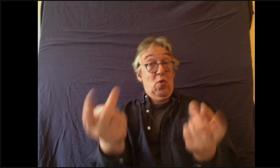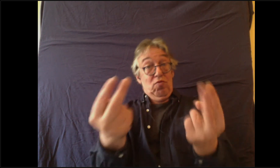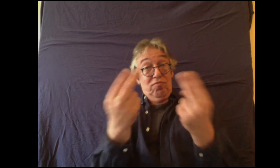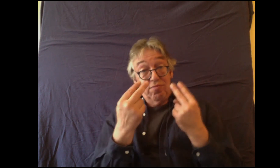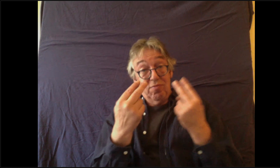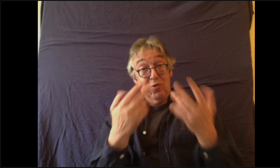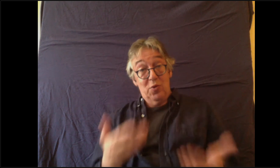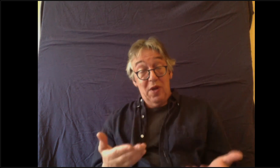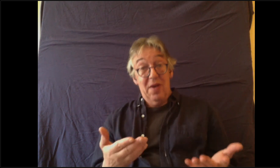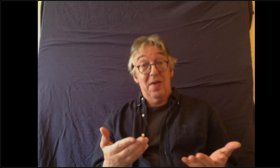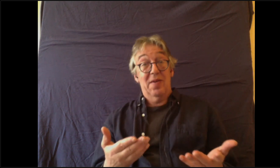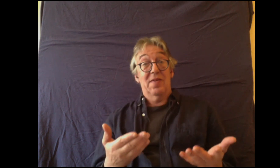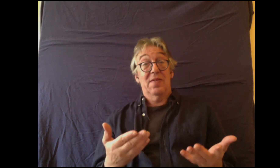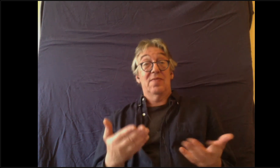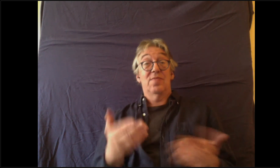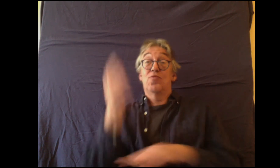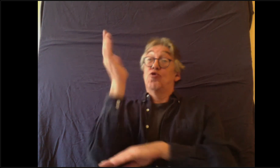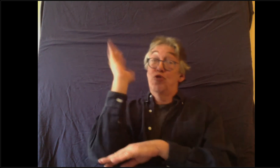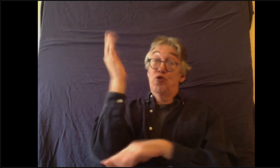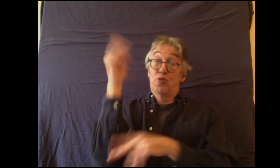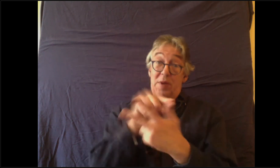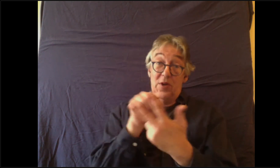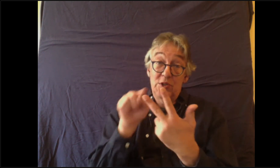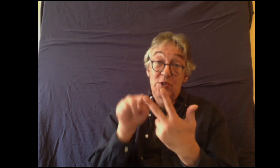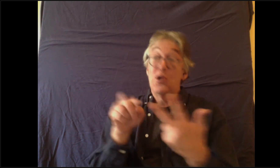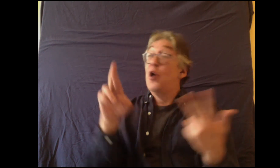To the speakers, to Raquel for organizing this webinar,